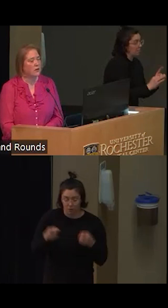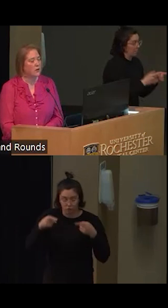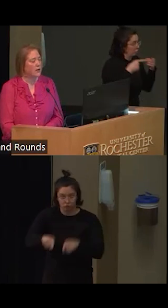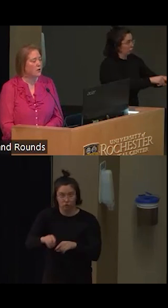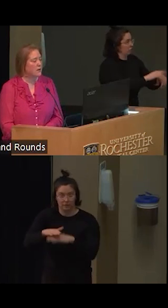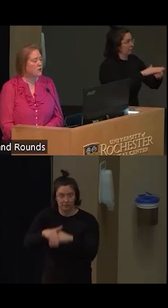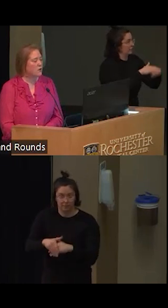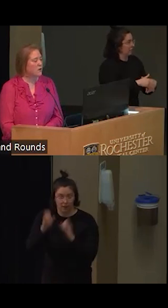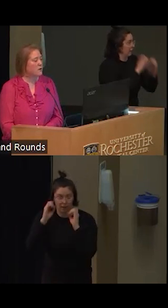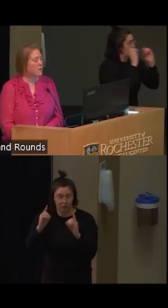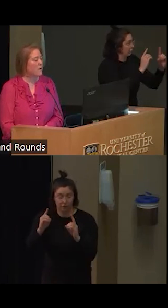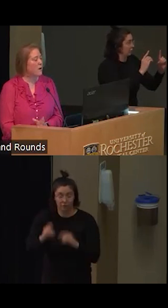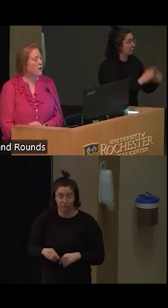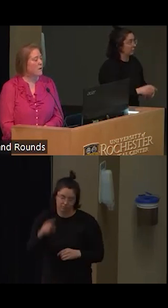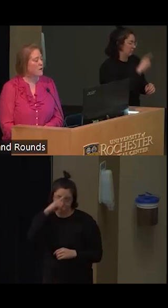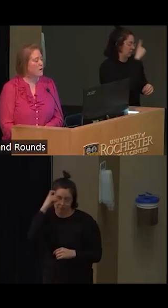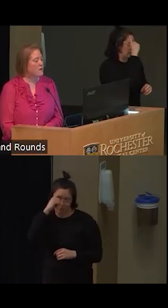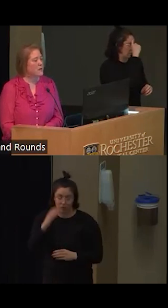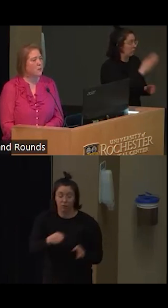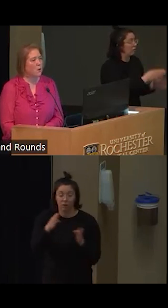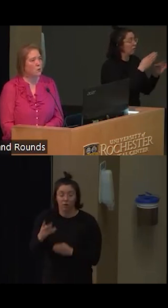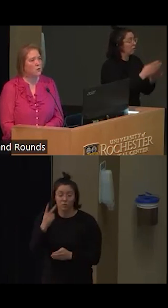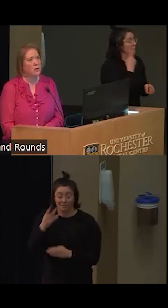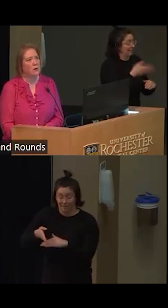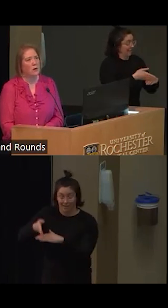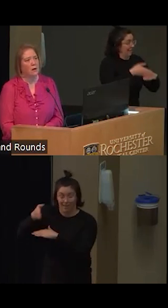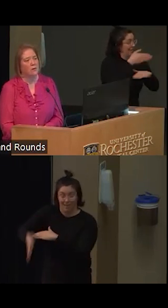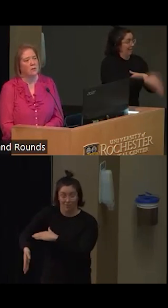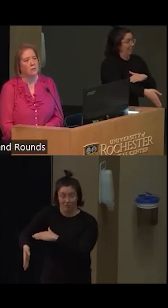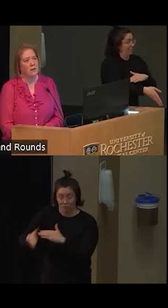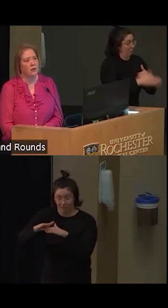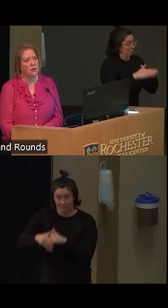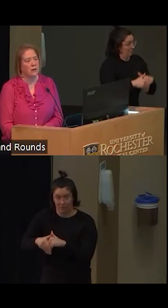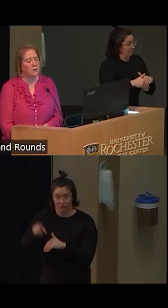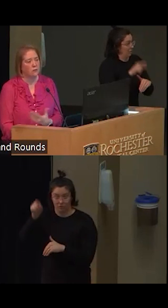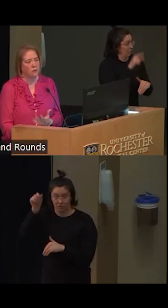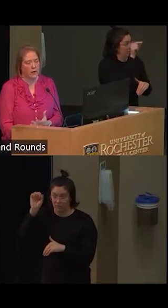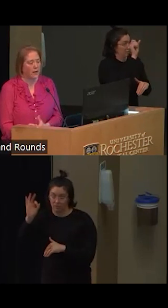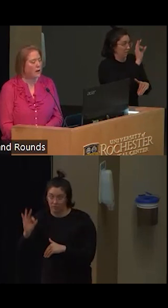education session in the summer and then you can see post um simulation X training